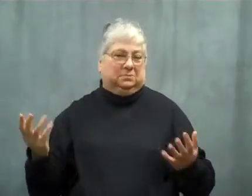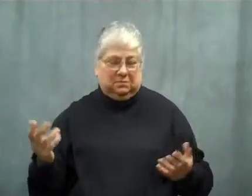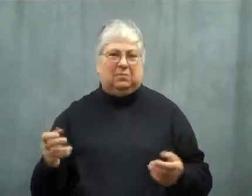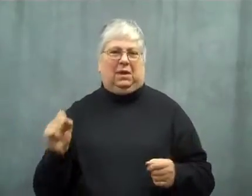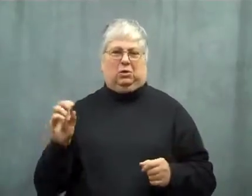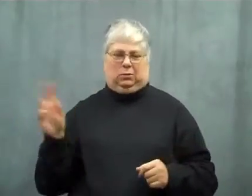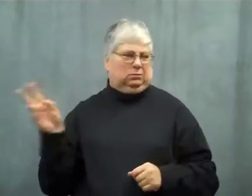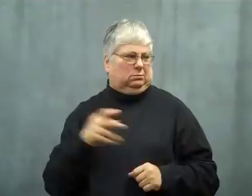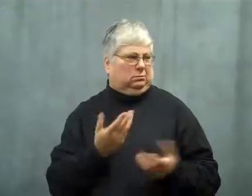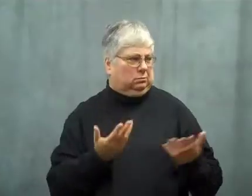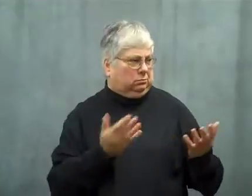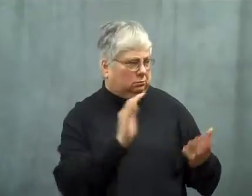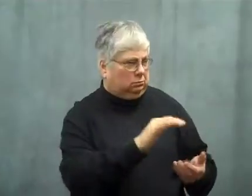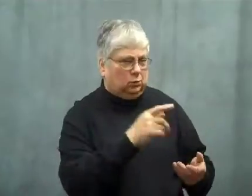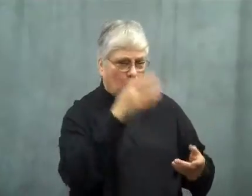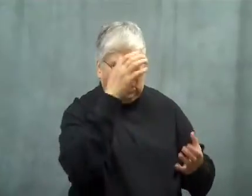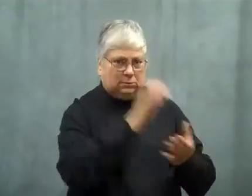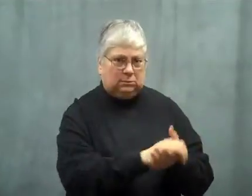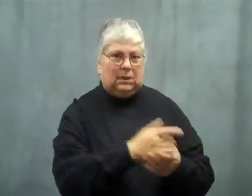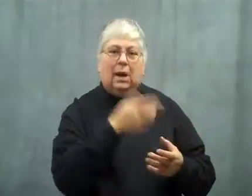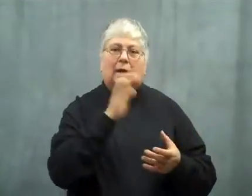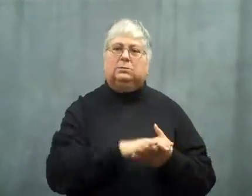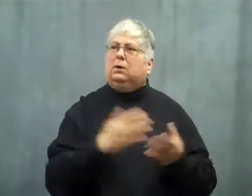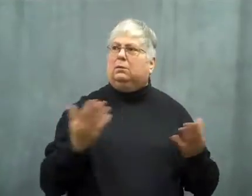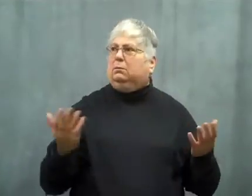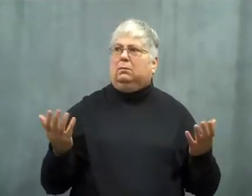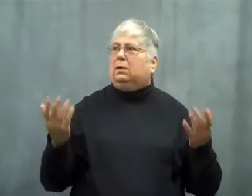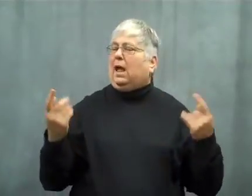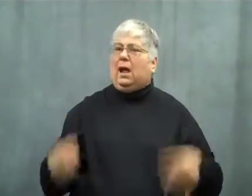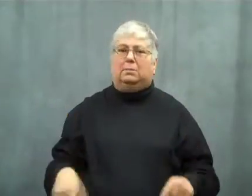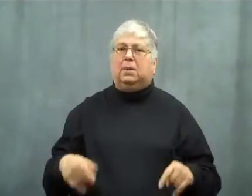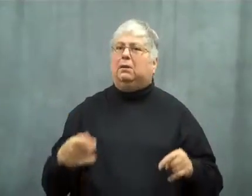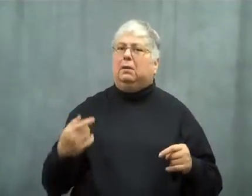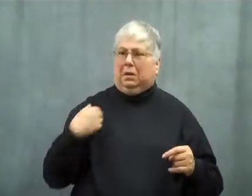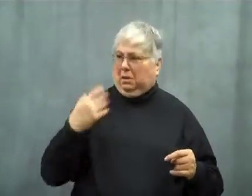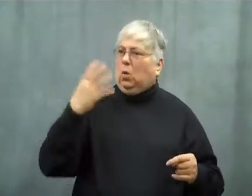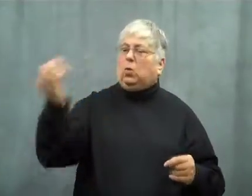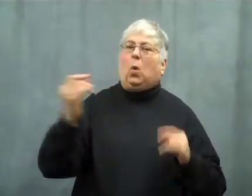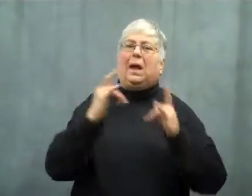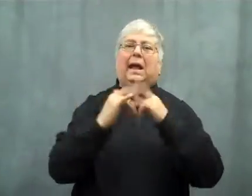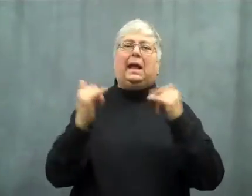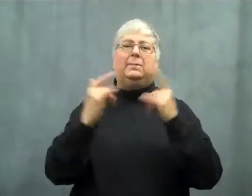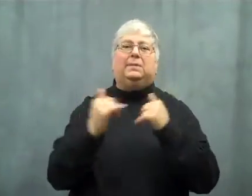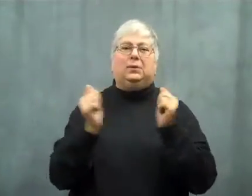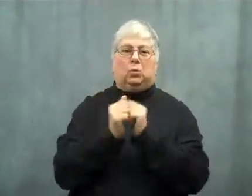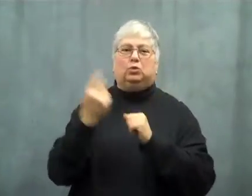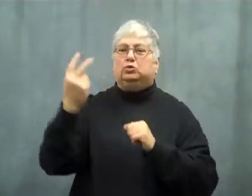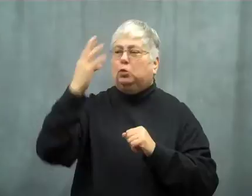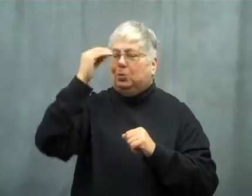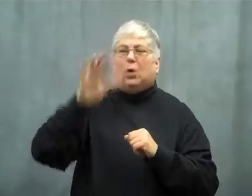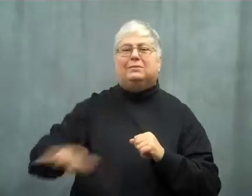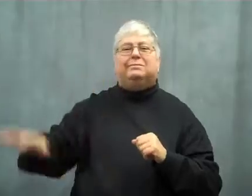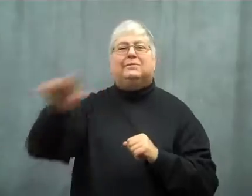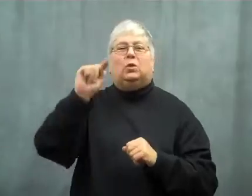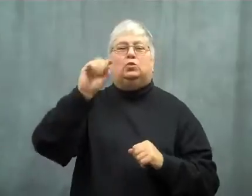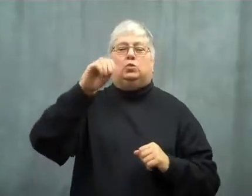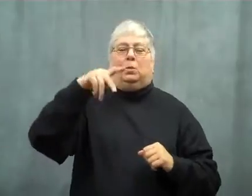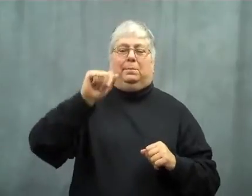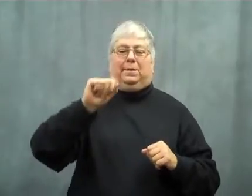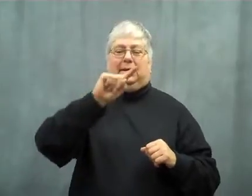They asked her husband where she was.